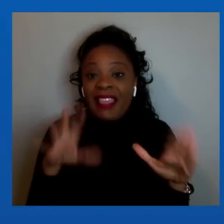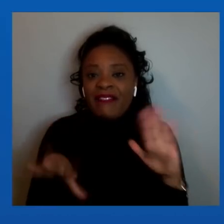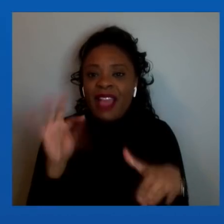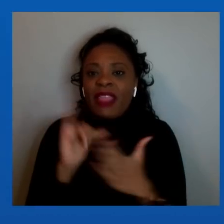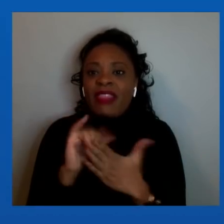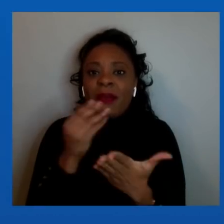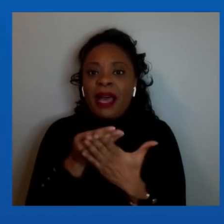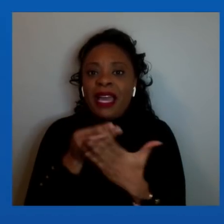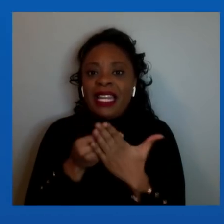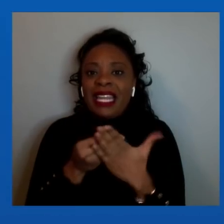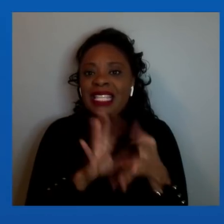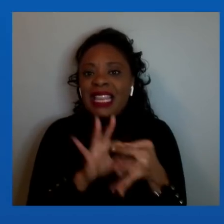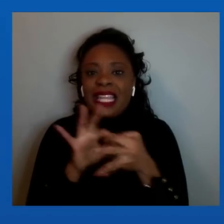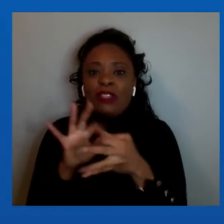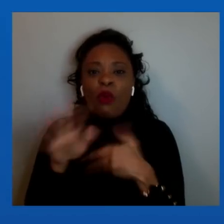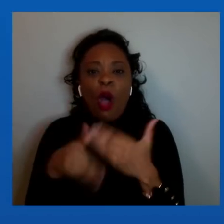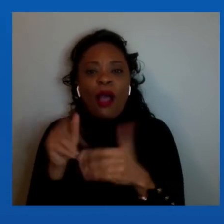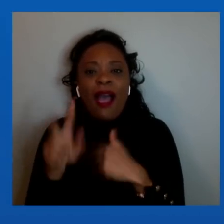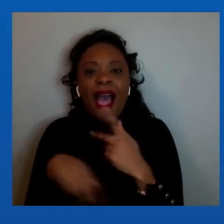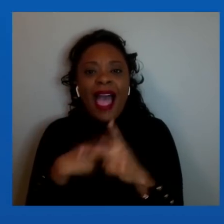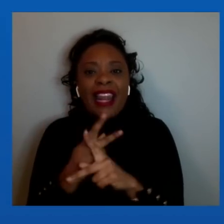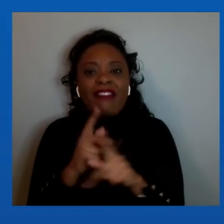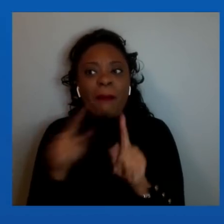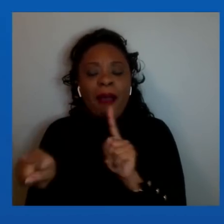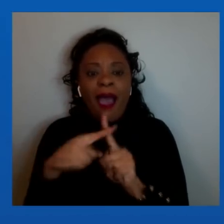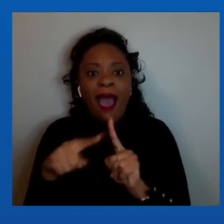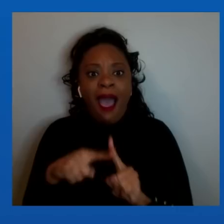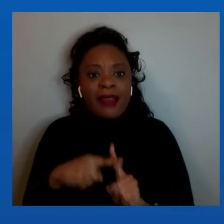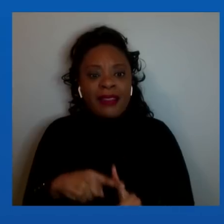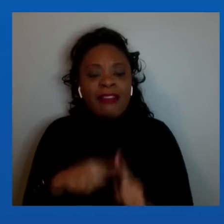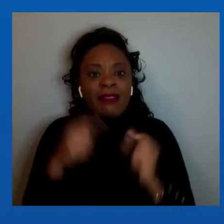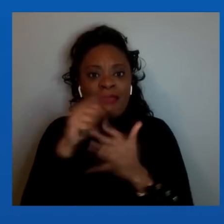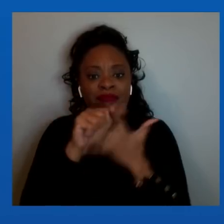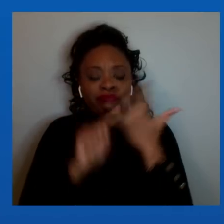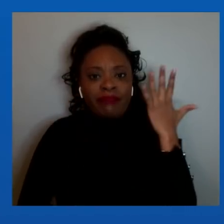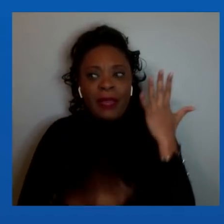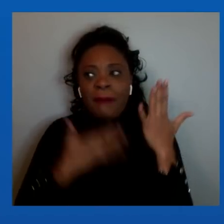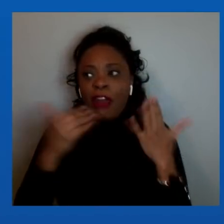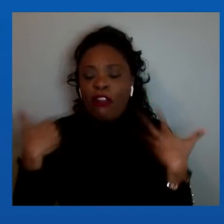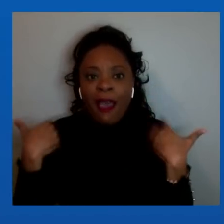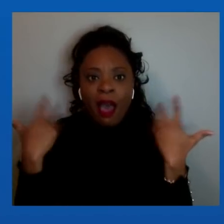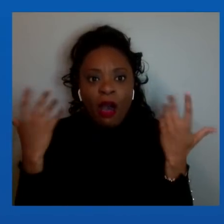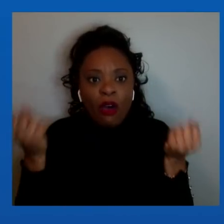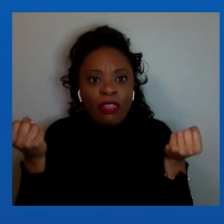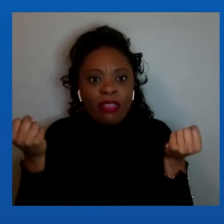to all sorts of positive things better health, higher lifetime earnings,